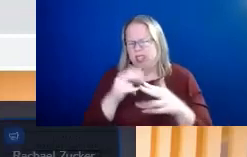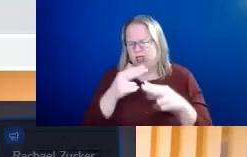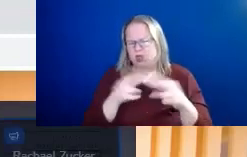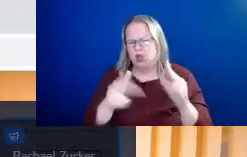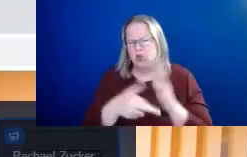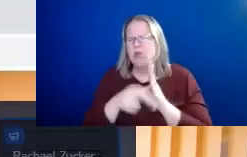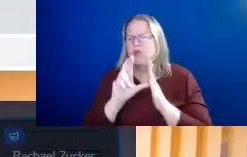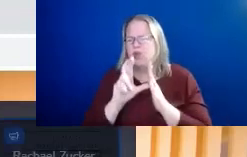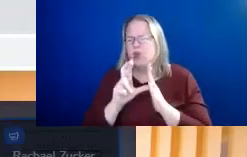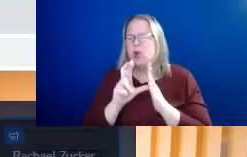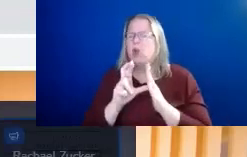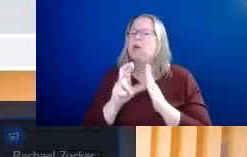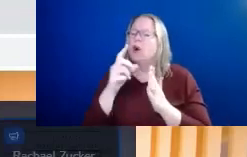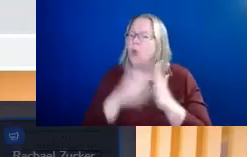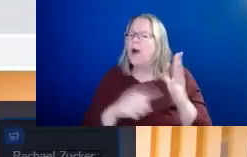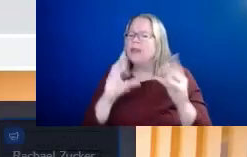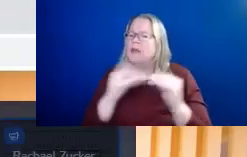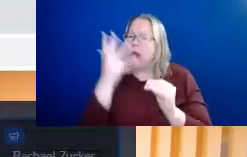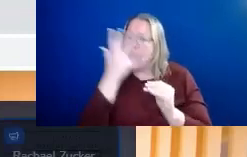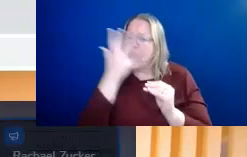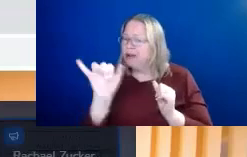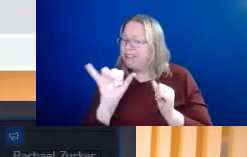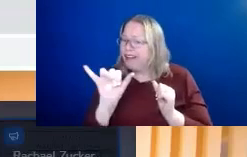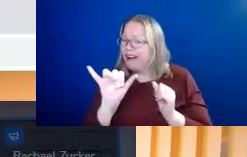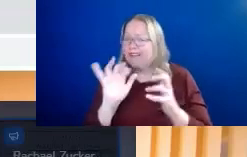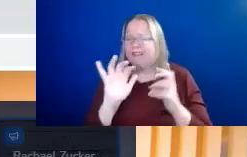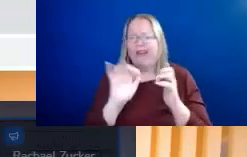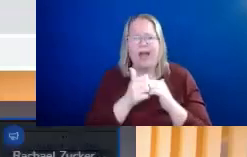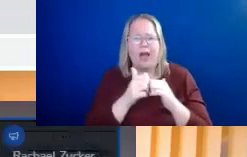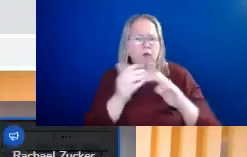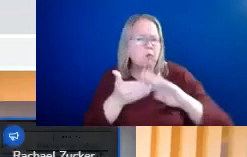what these sessions look like and how they function. I am